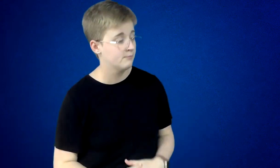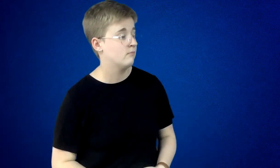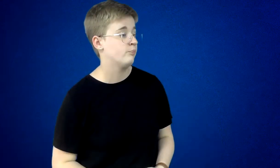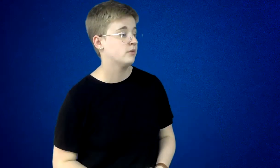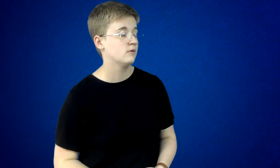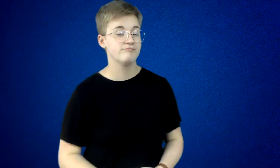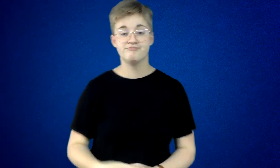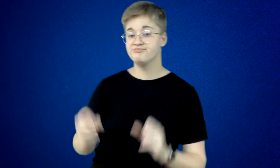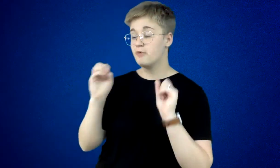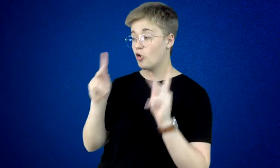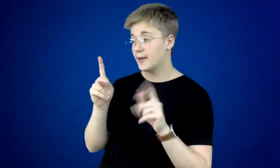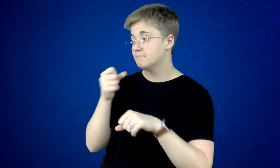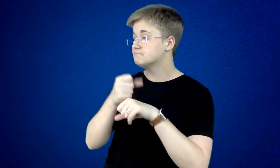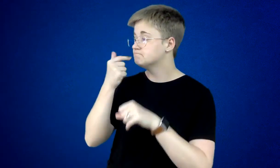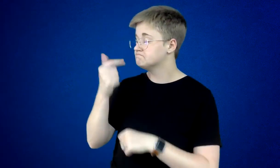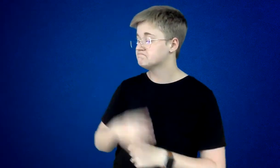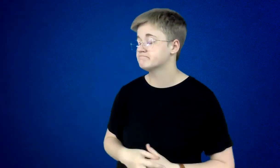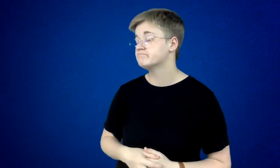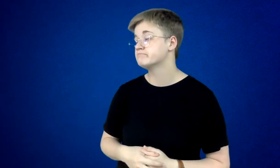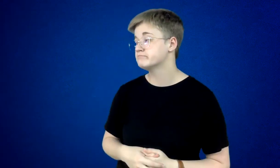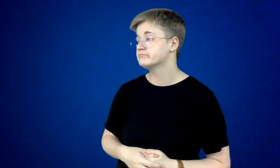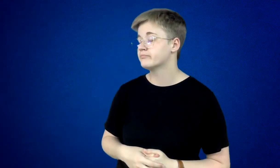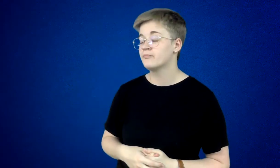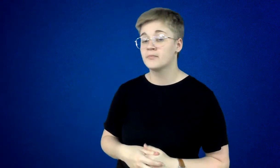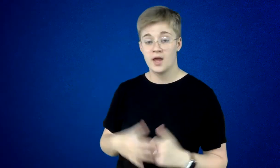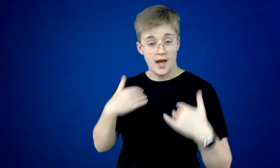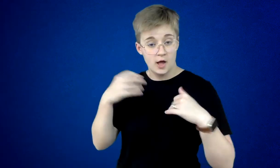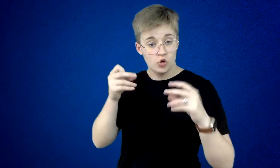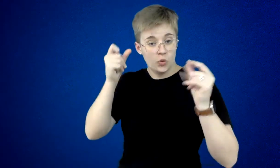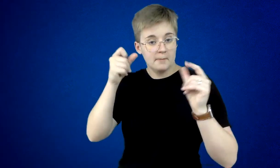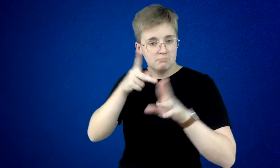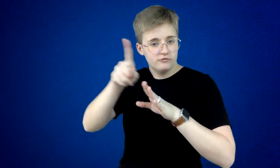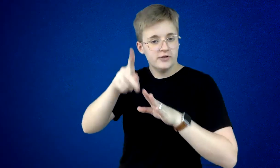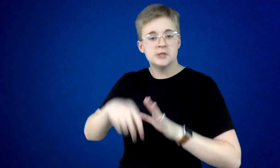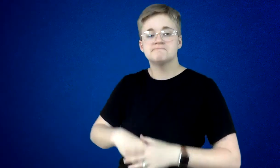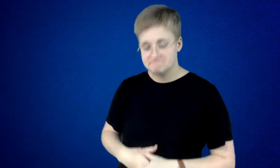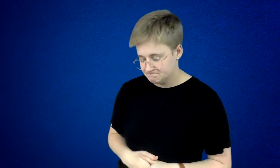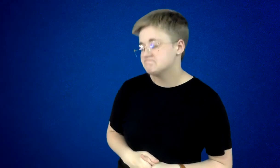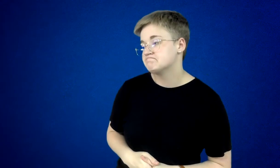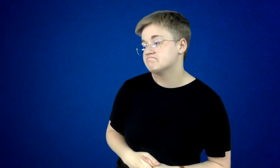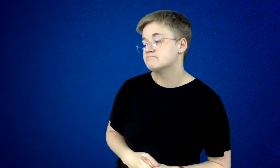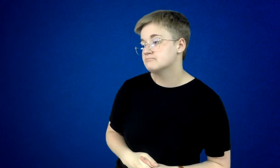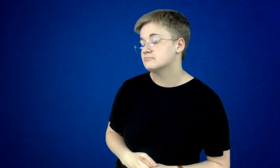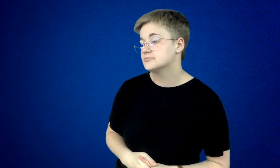“Okay,” said Sistine. She gave a quick, professional nod of her head. She stepped toward